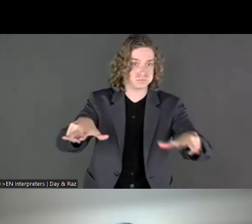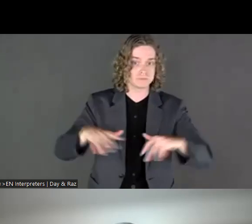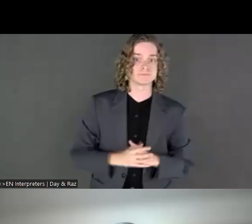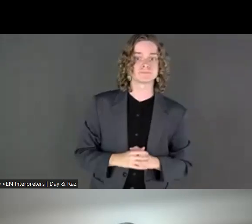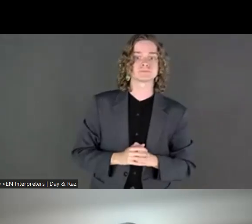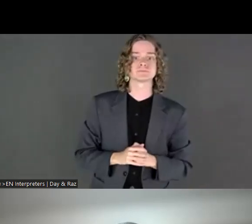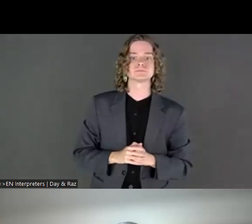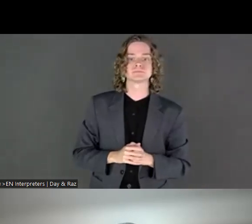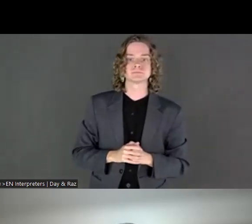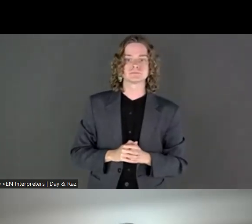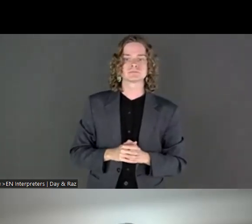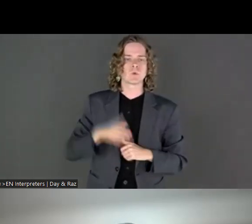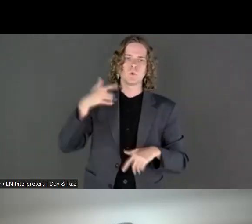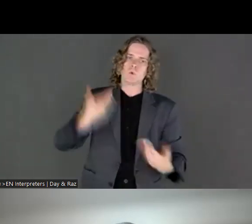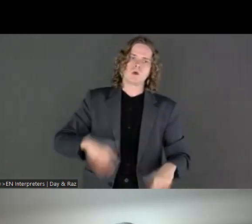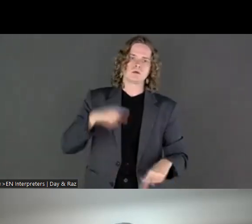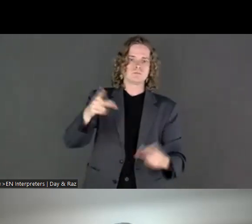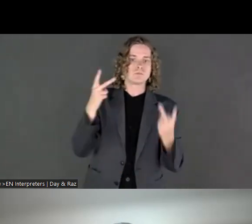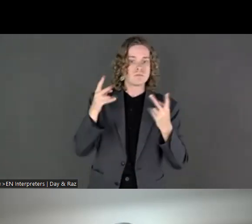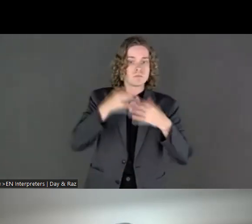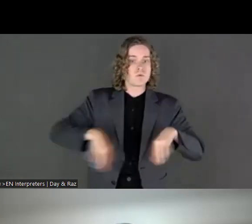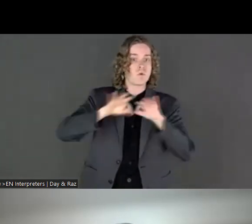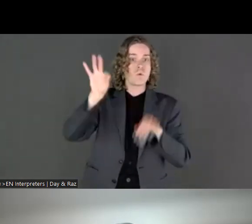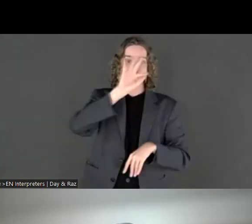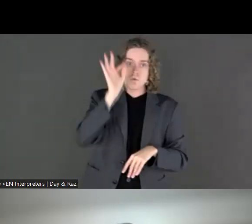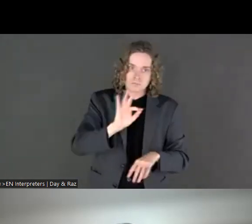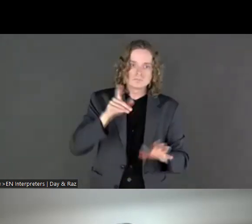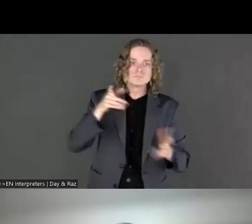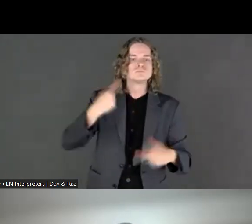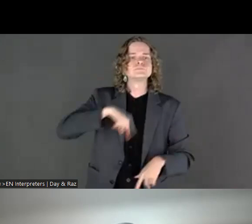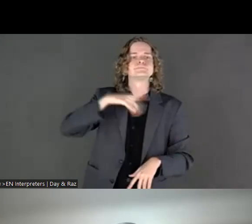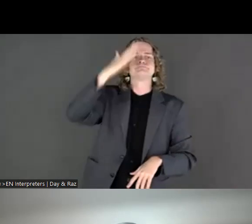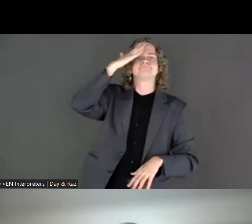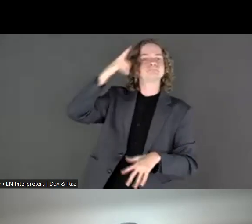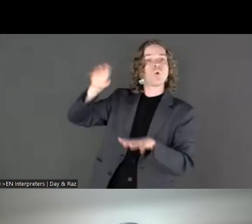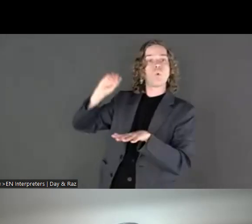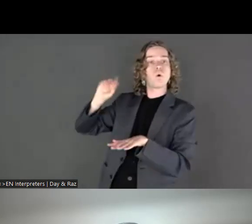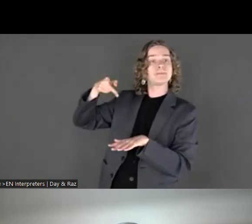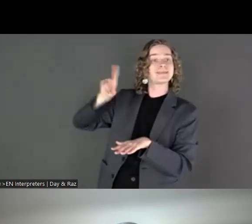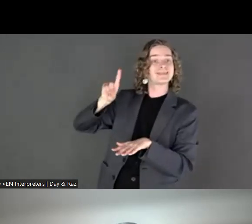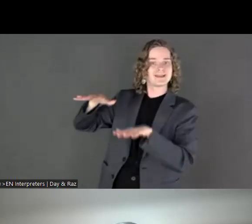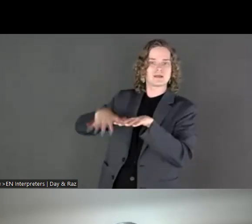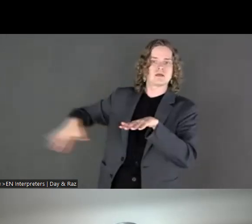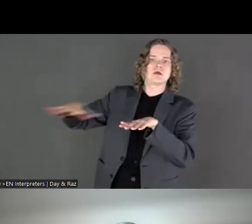upper hand to kind of engage in this coordination mechanism. The next priority area is to agree on